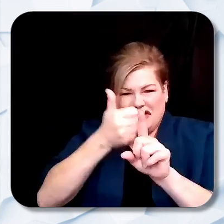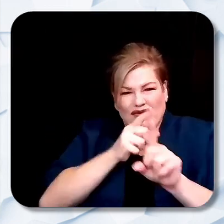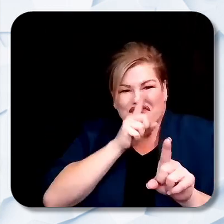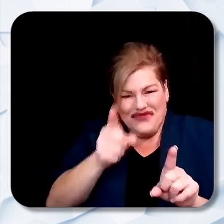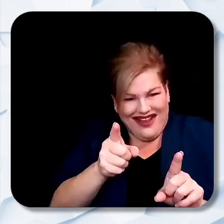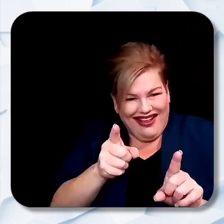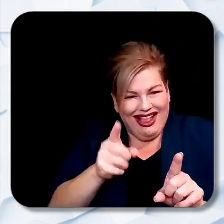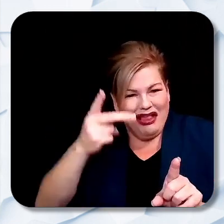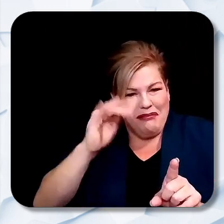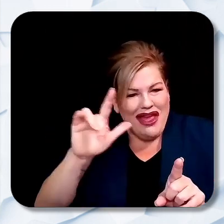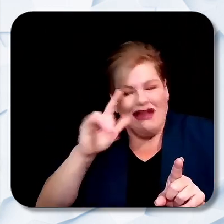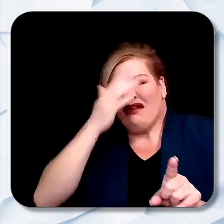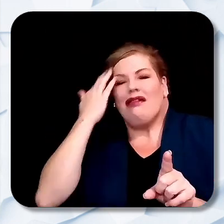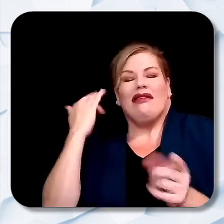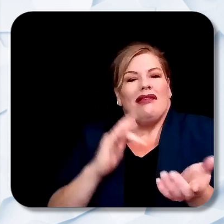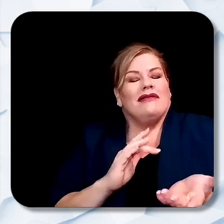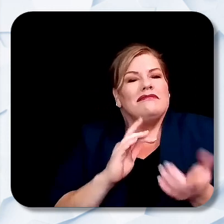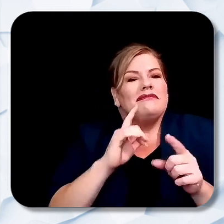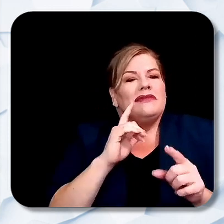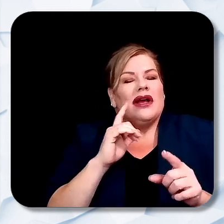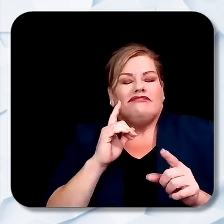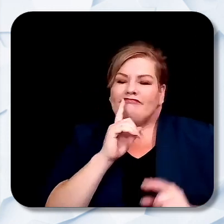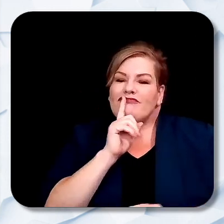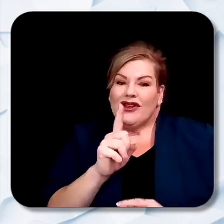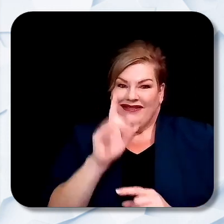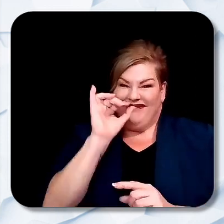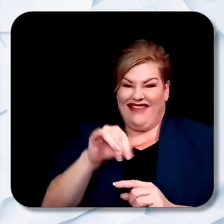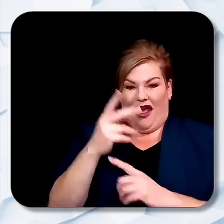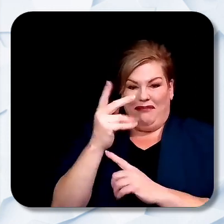the likelihood of that having it. First of all, it will be a fake pill. You can't also buy.